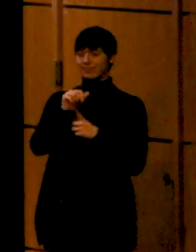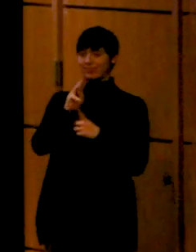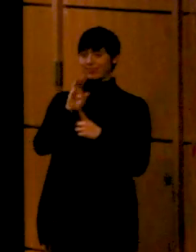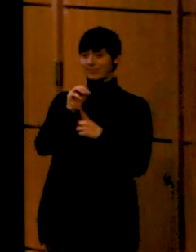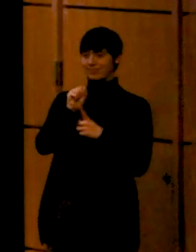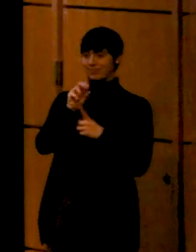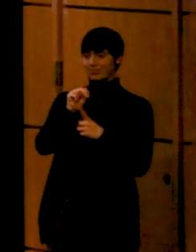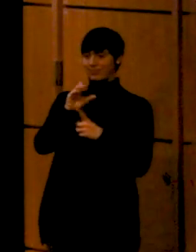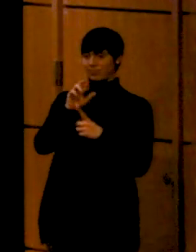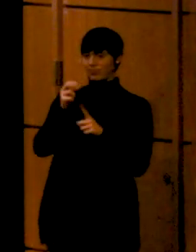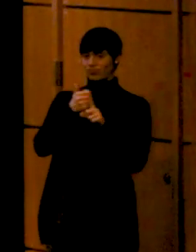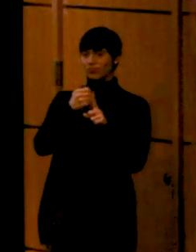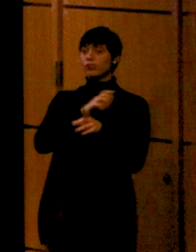European Painting and Sculpture.